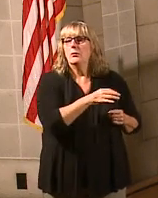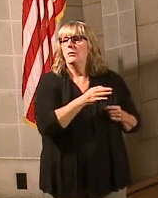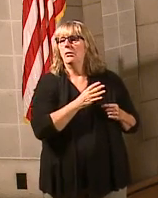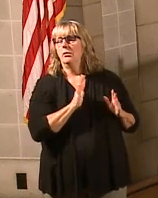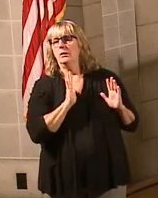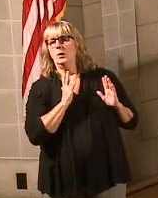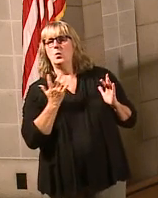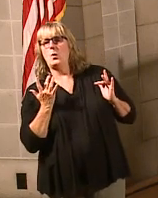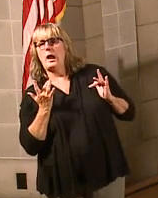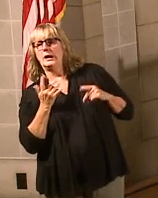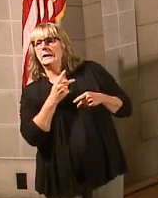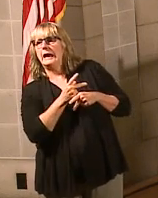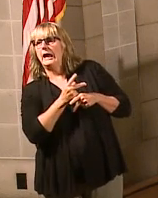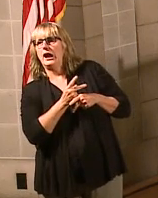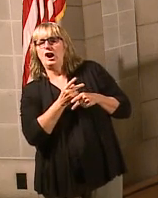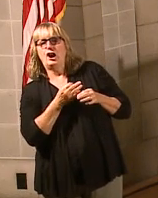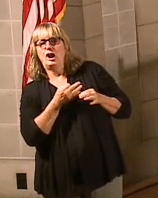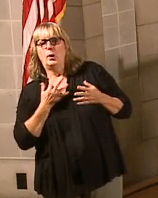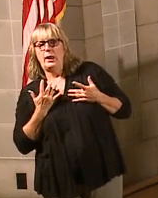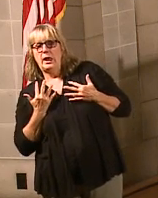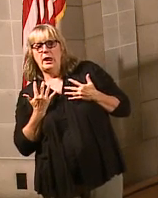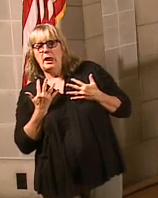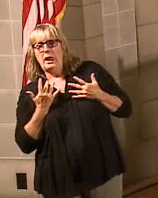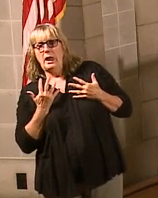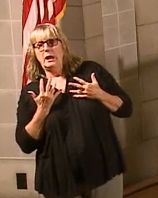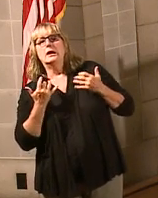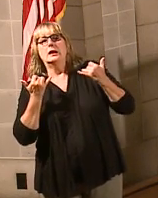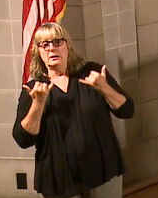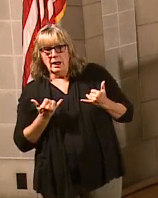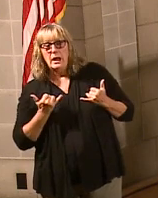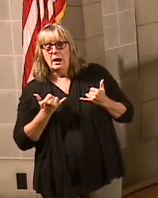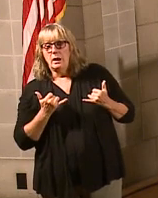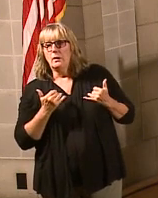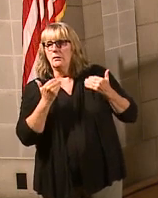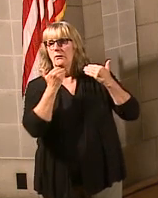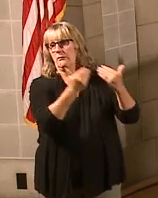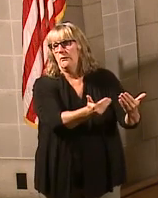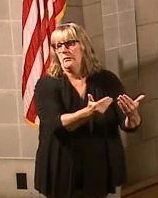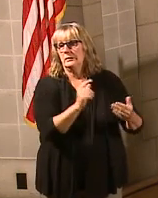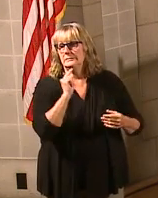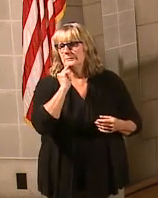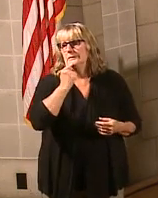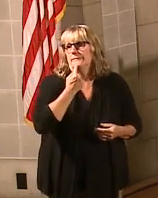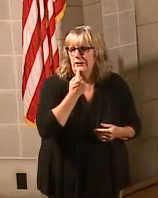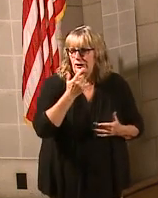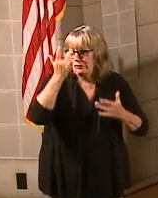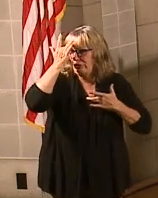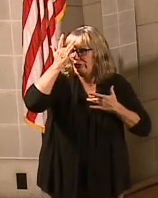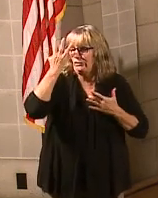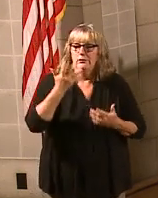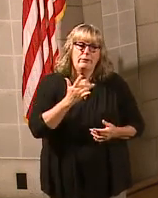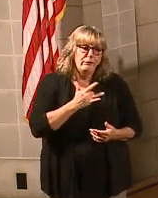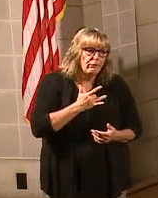BUT WE CAN SPECULATE THAT IT COULD BE THAT IT WAS DELAYED